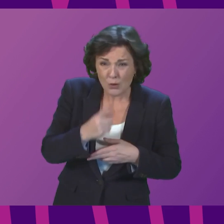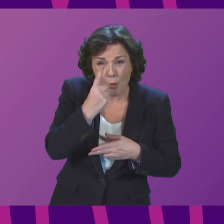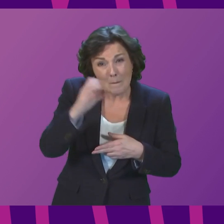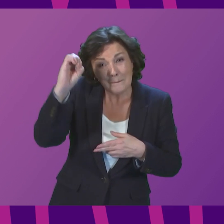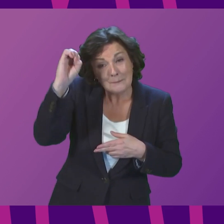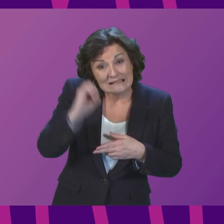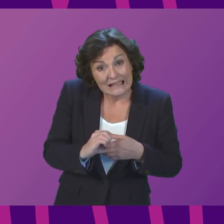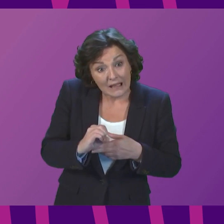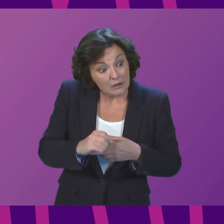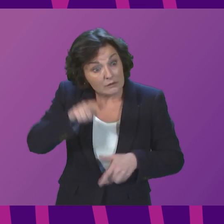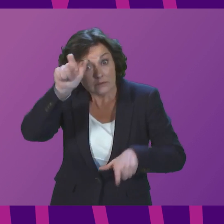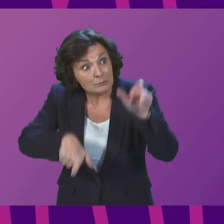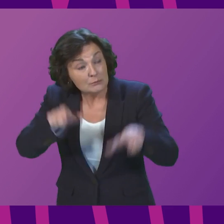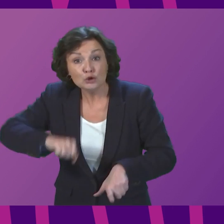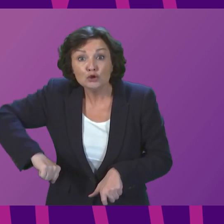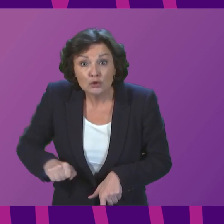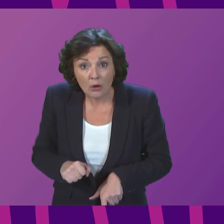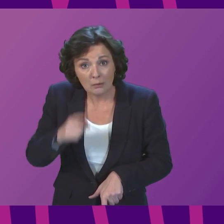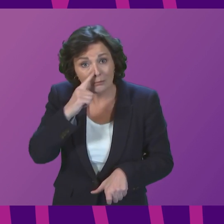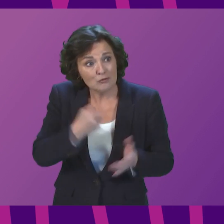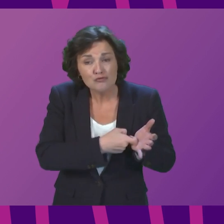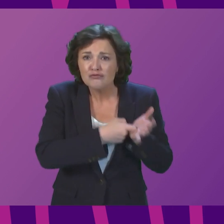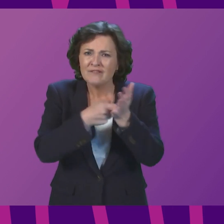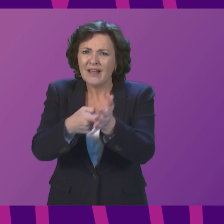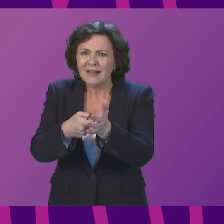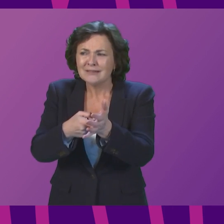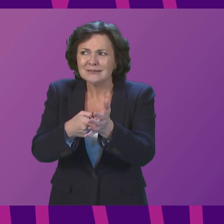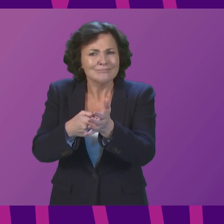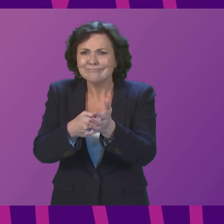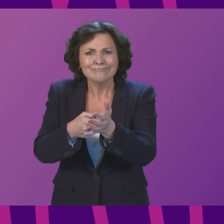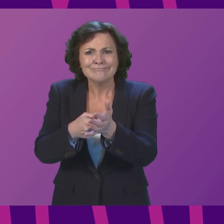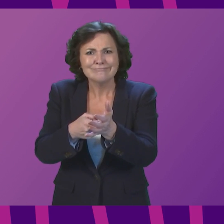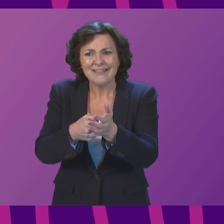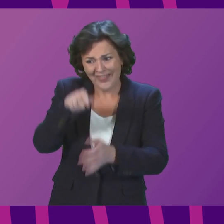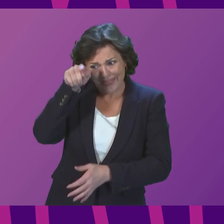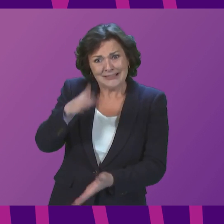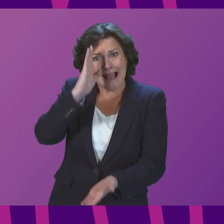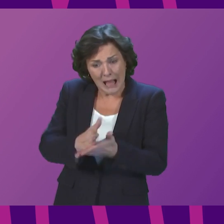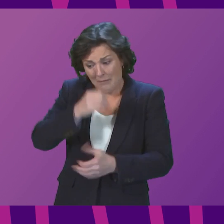service, which is the principal Government-funded service for long Covid sufferers.